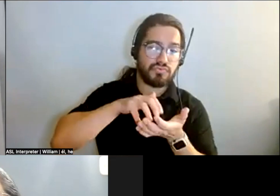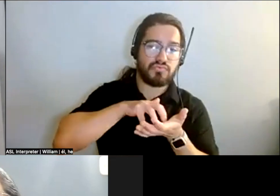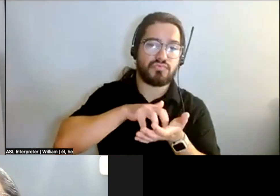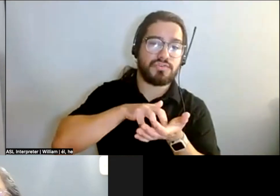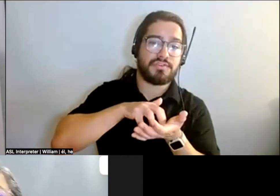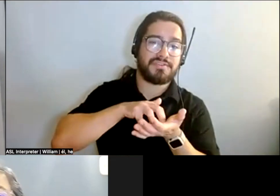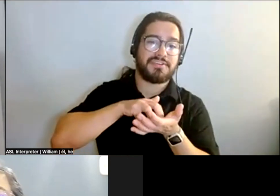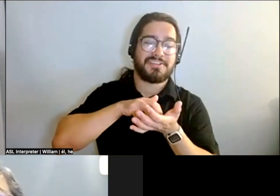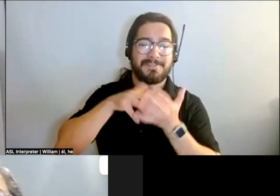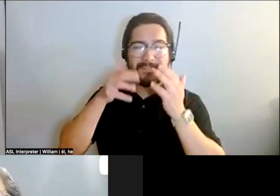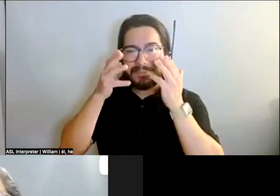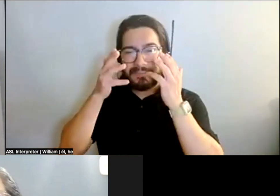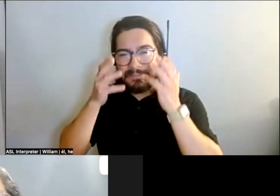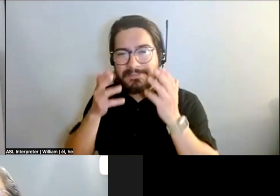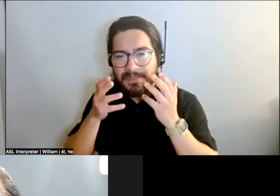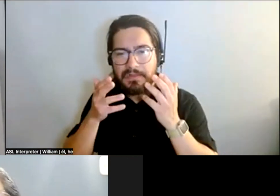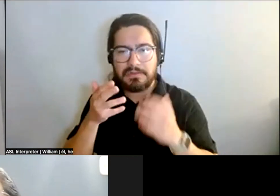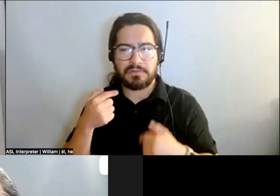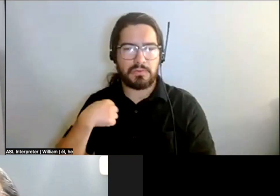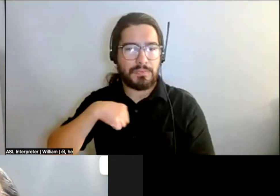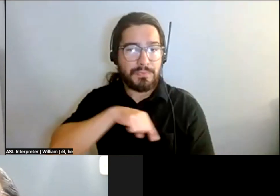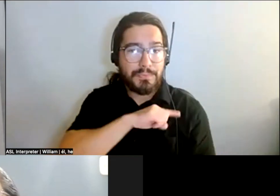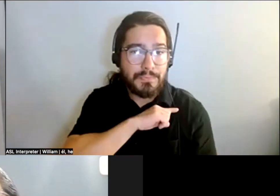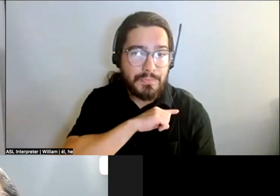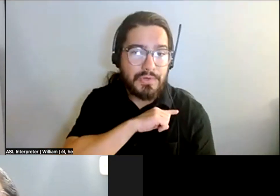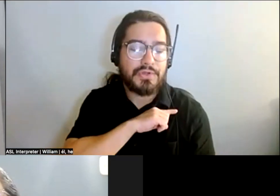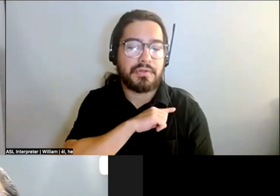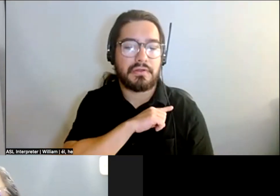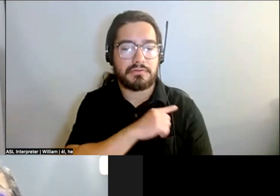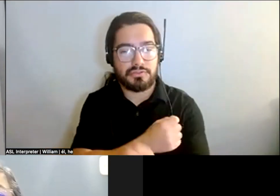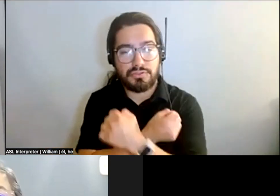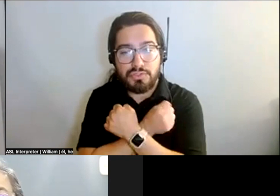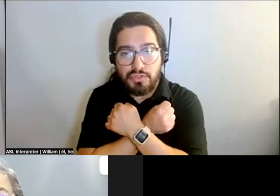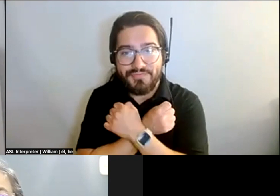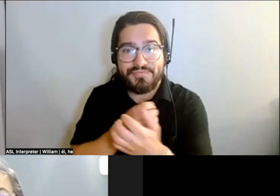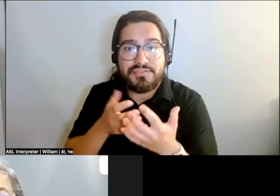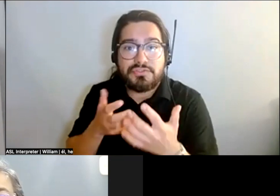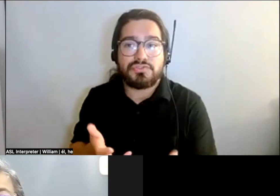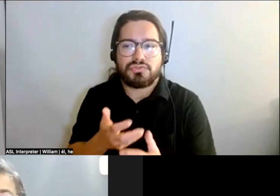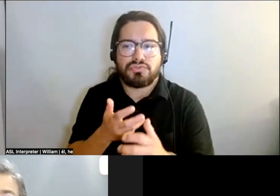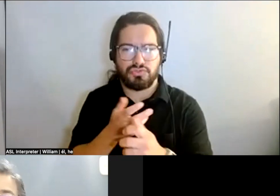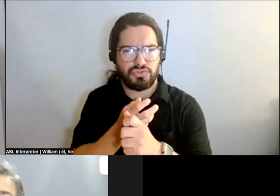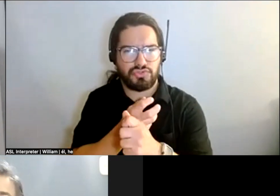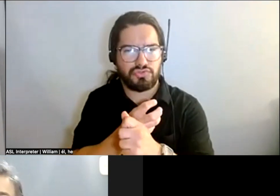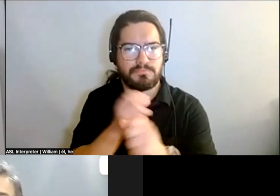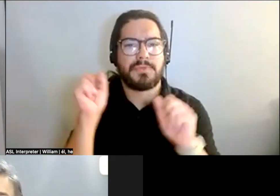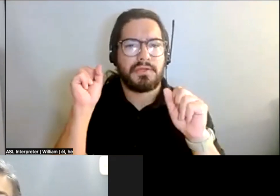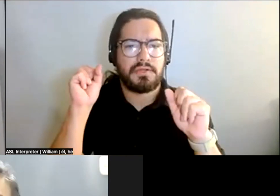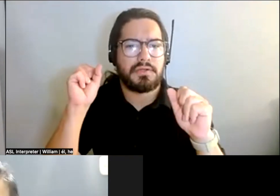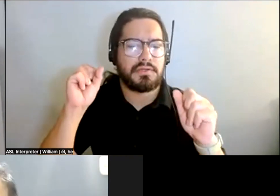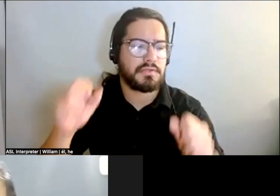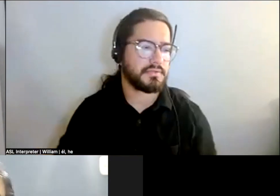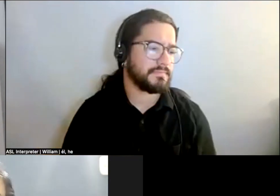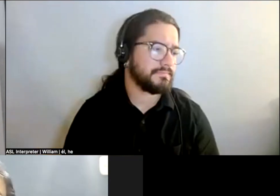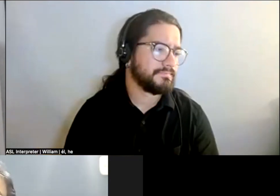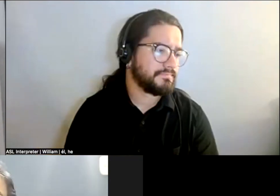Nosotros, los arrojados del amor Sobrevivientes.